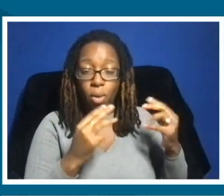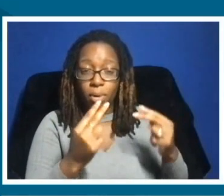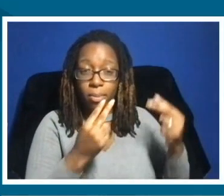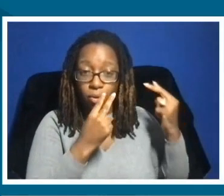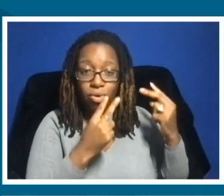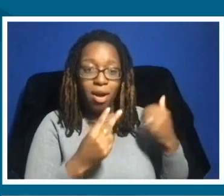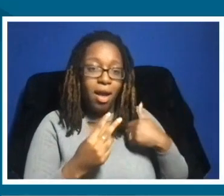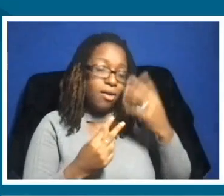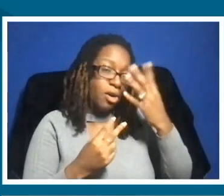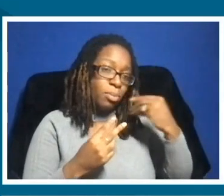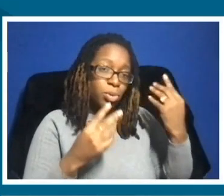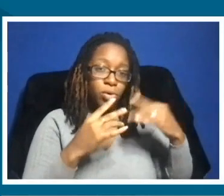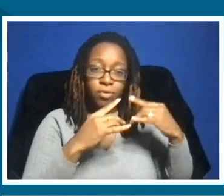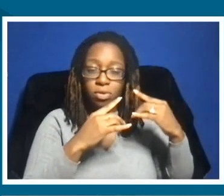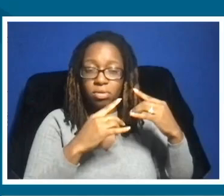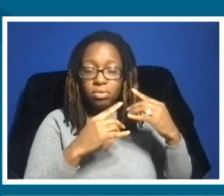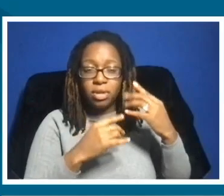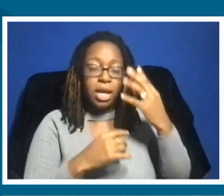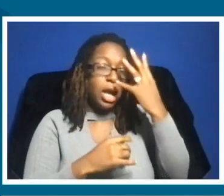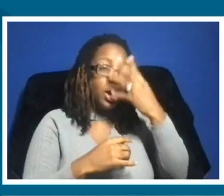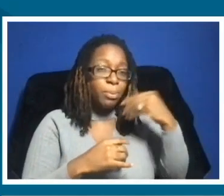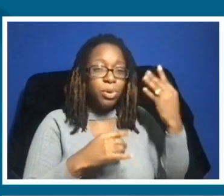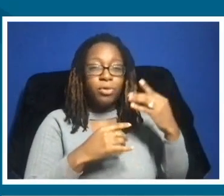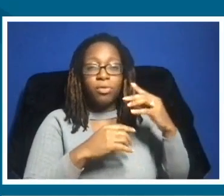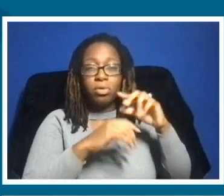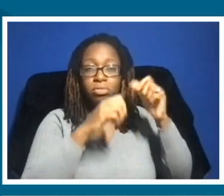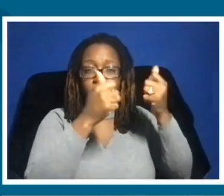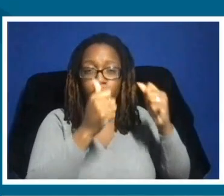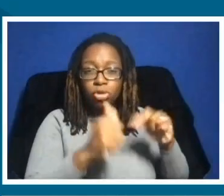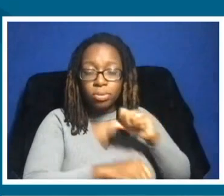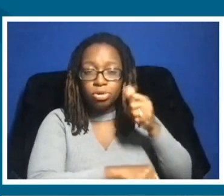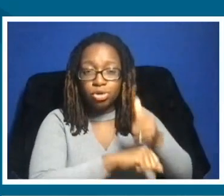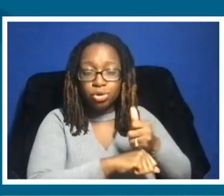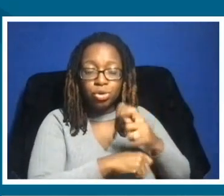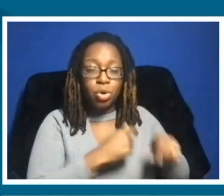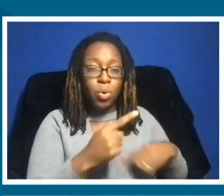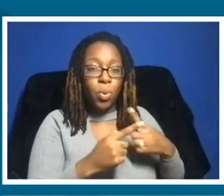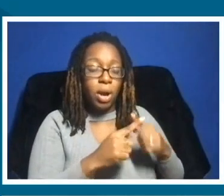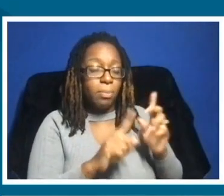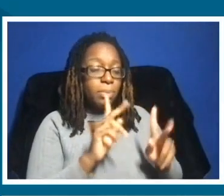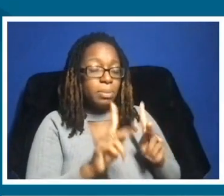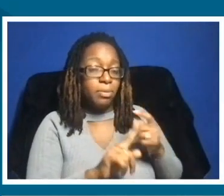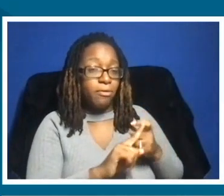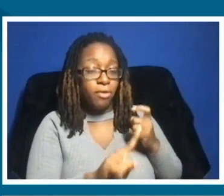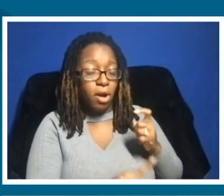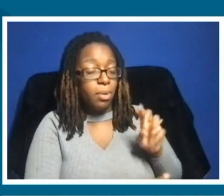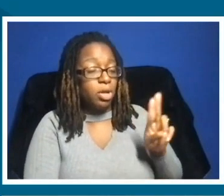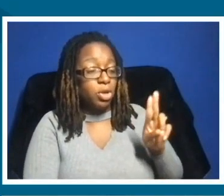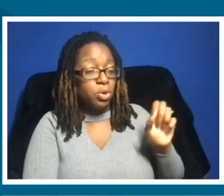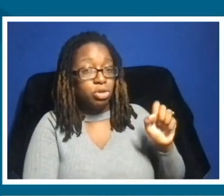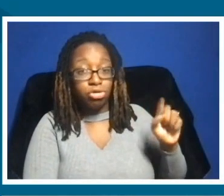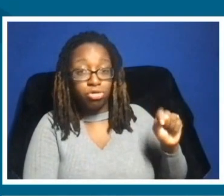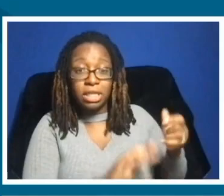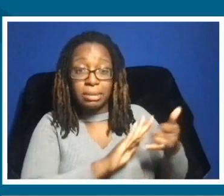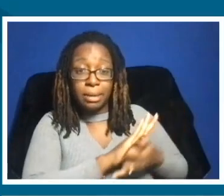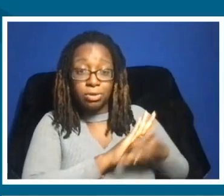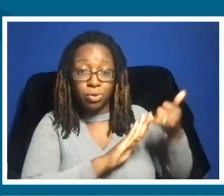when um folks emerge from the dcu street metro stop um you can see it